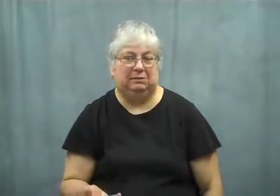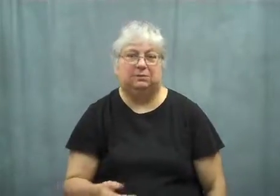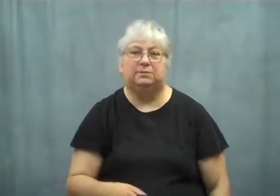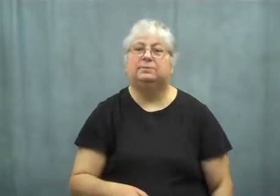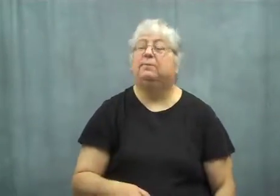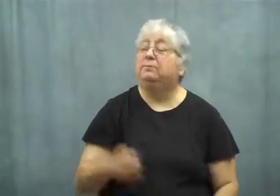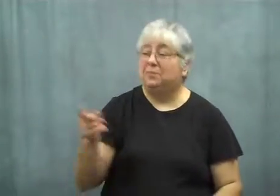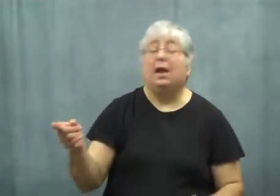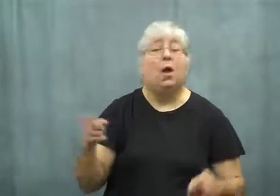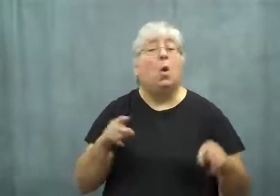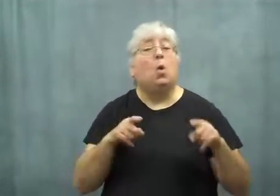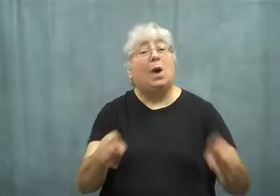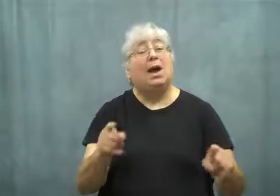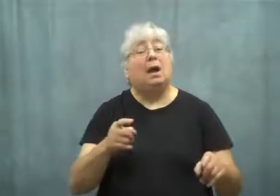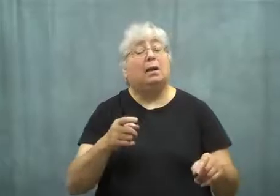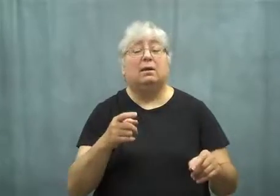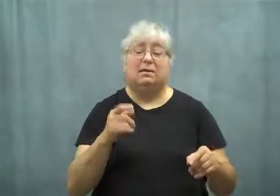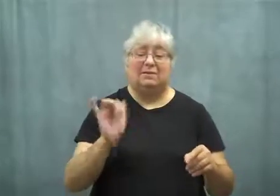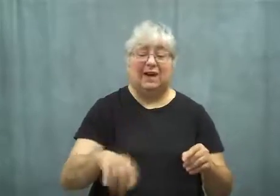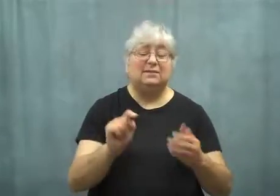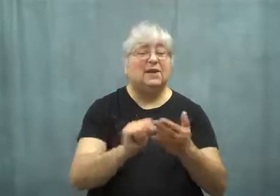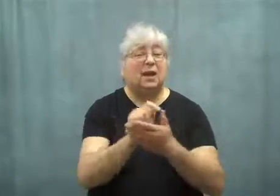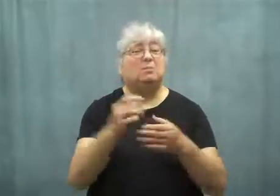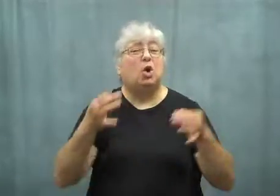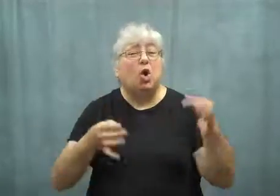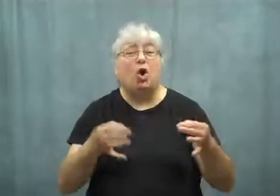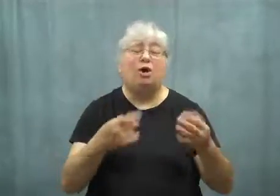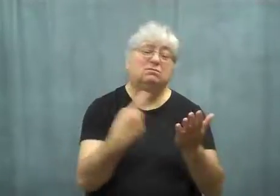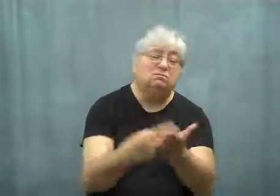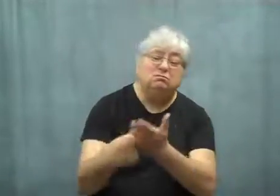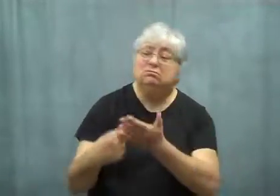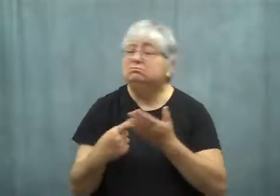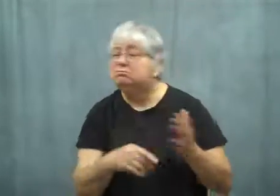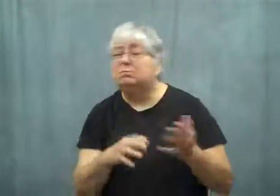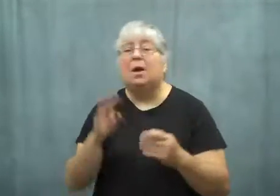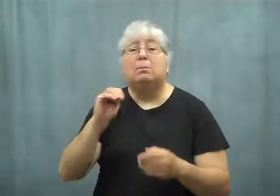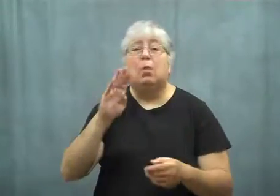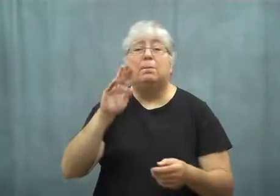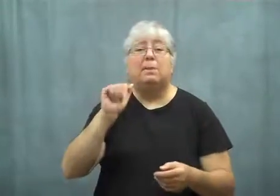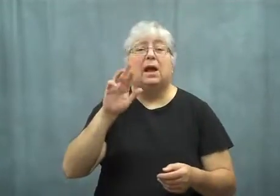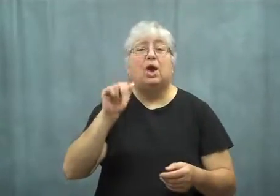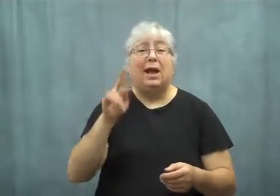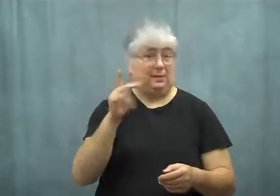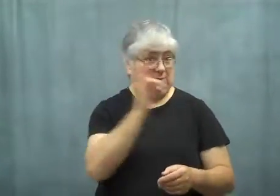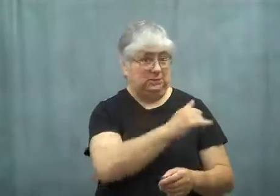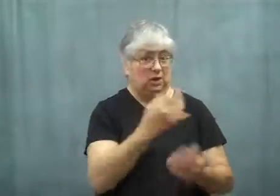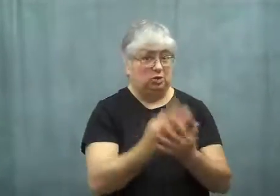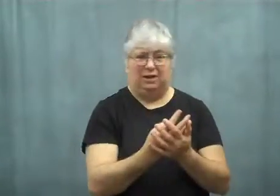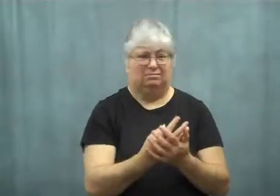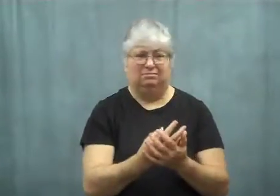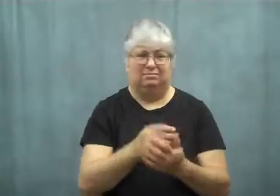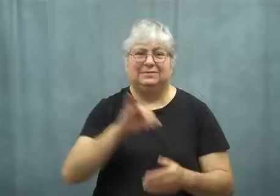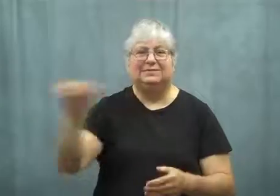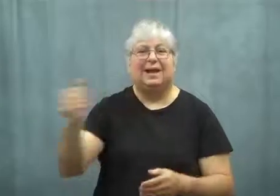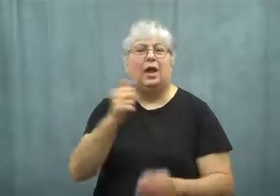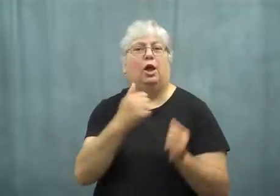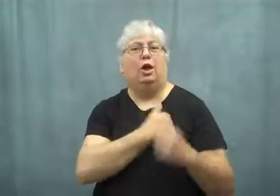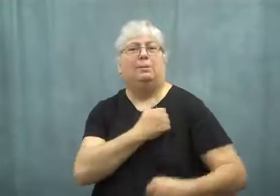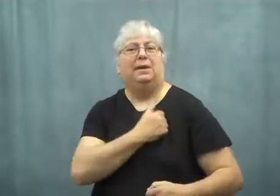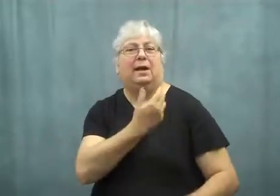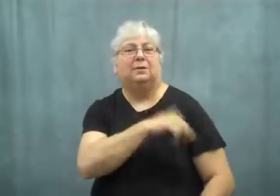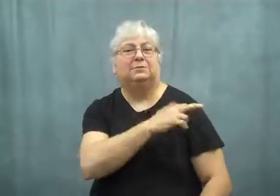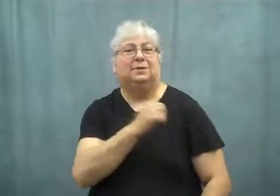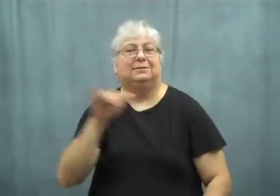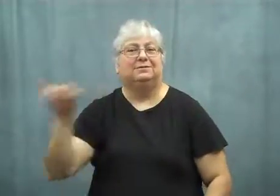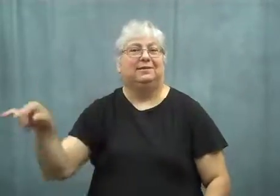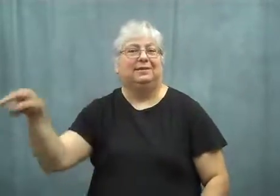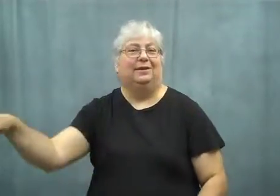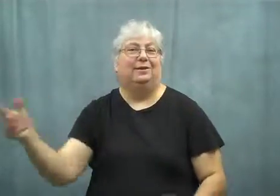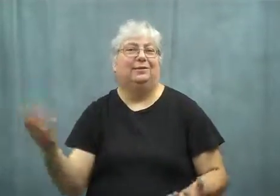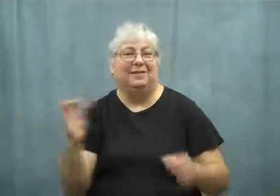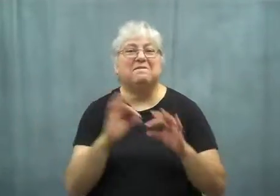During the trial, Mubarak stayed in a military hospital instead of jail.